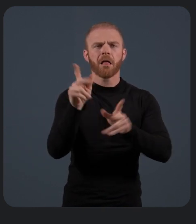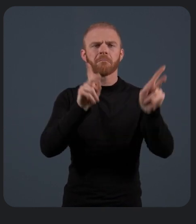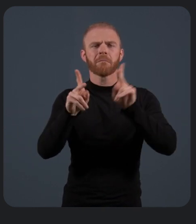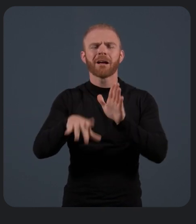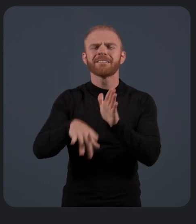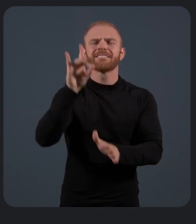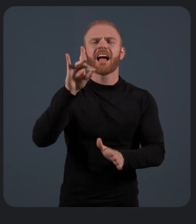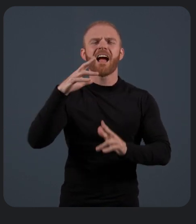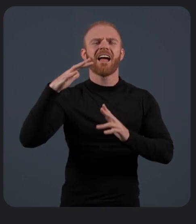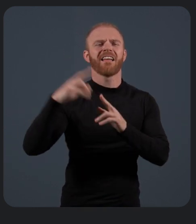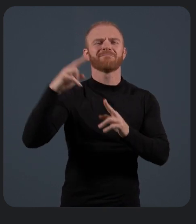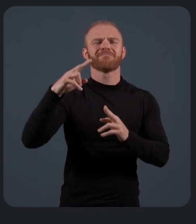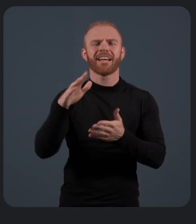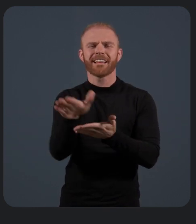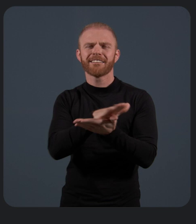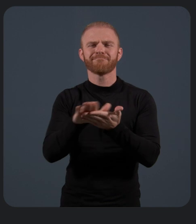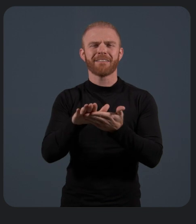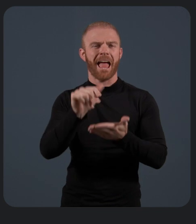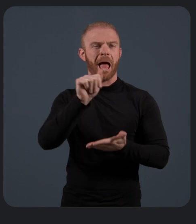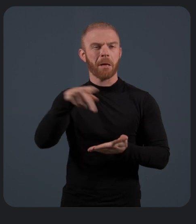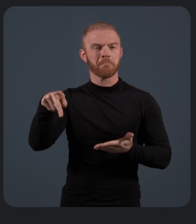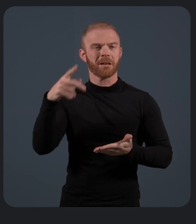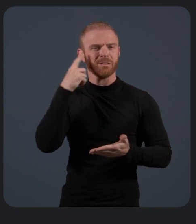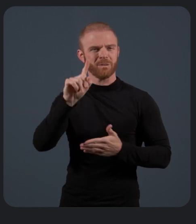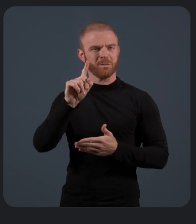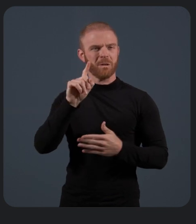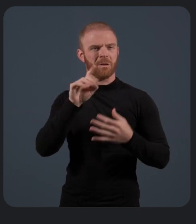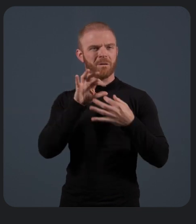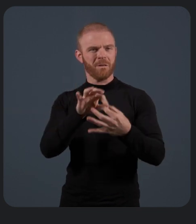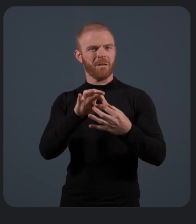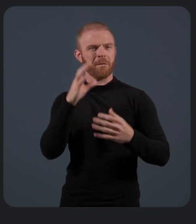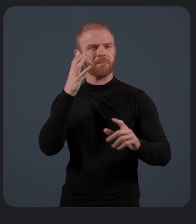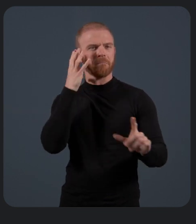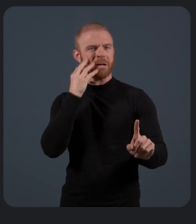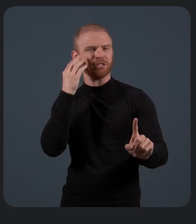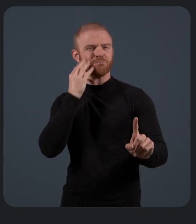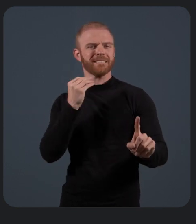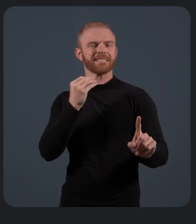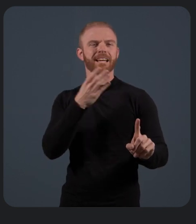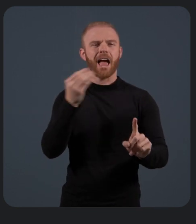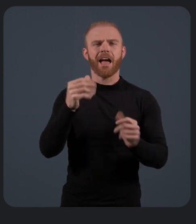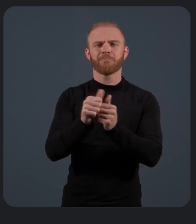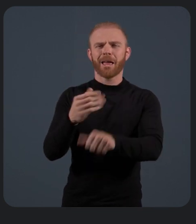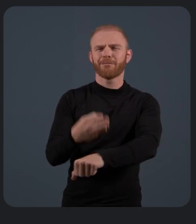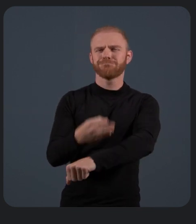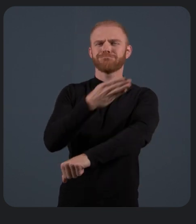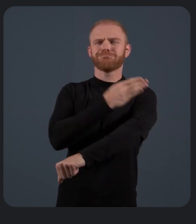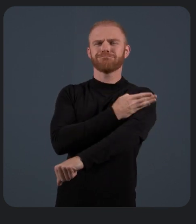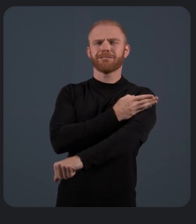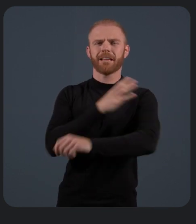high-quality, optimized apps, and applications with optimized experiences will be boosted in category listings